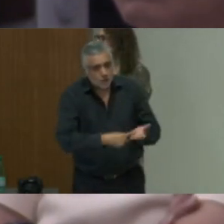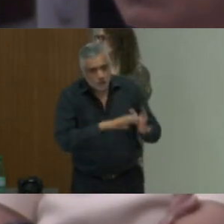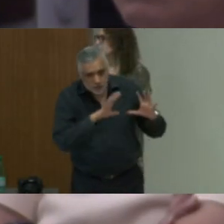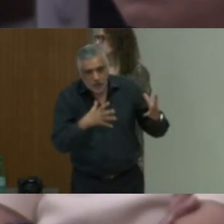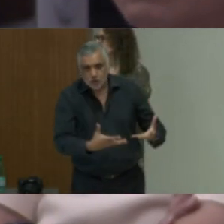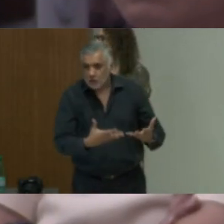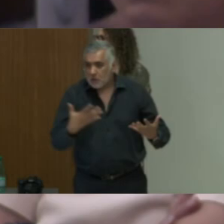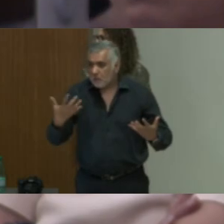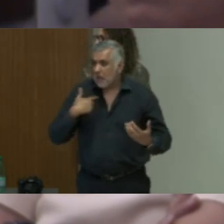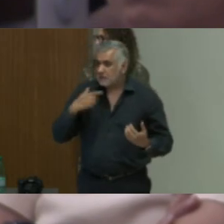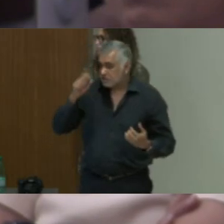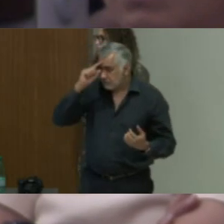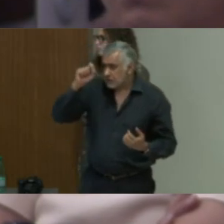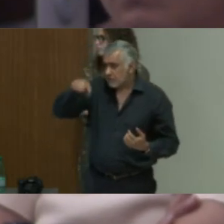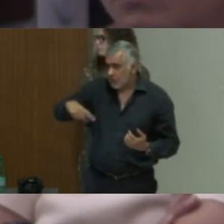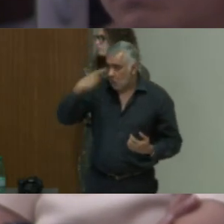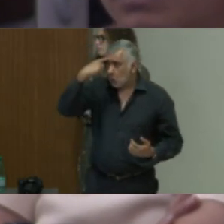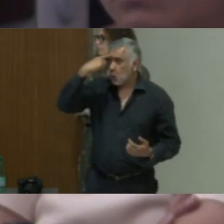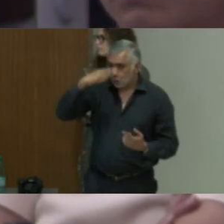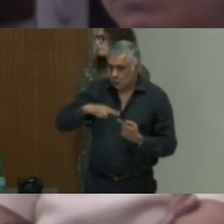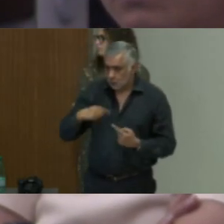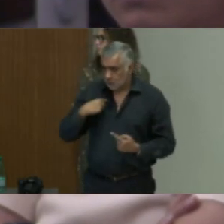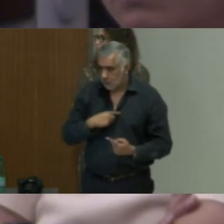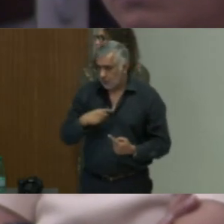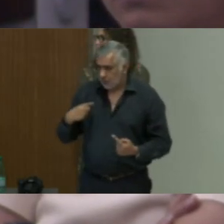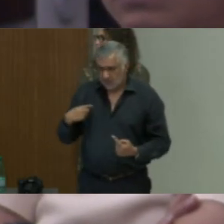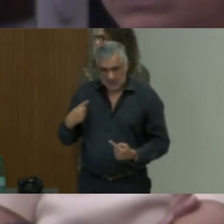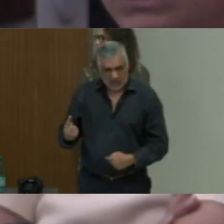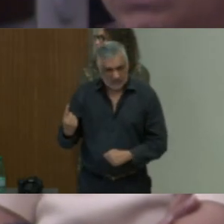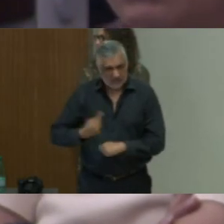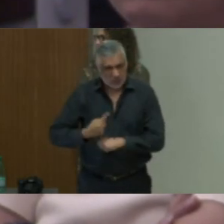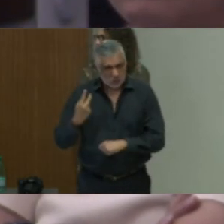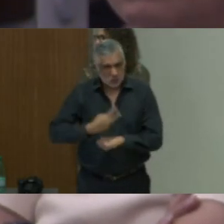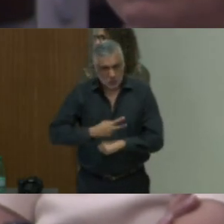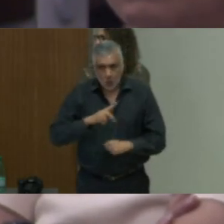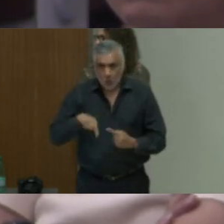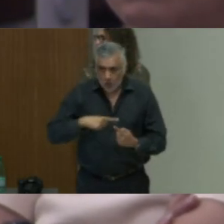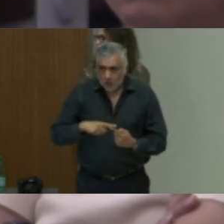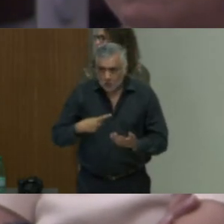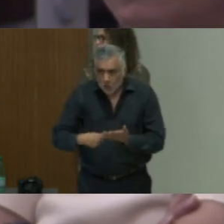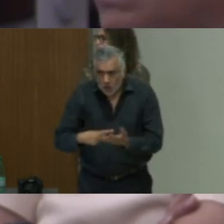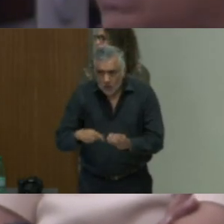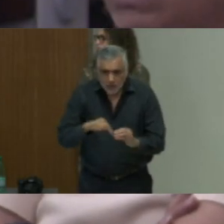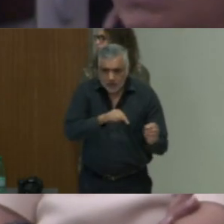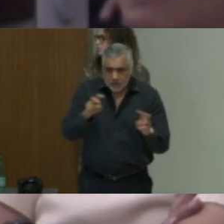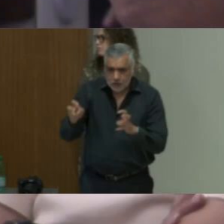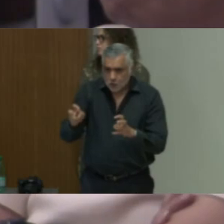that's something that just occurred to me over the last day or two as we've been talking about some of these issues.